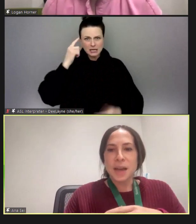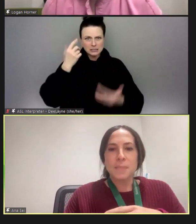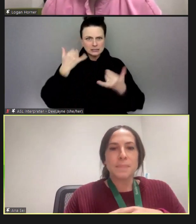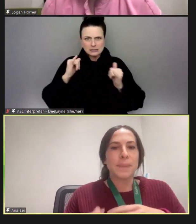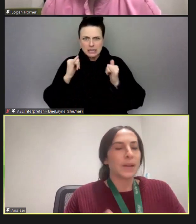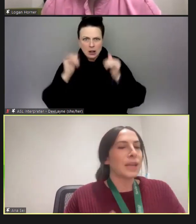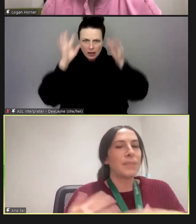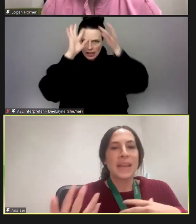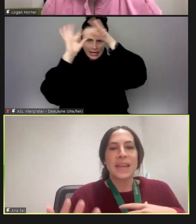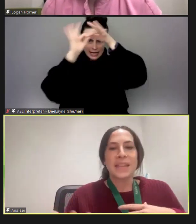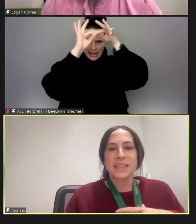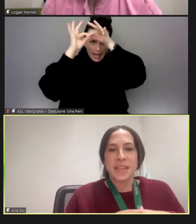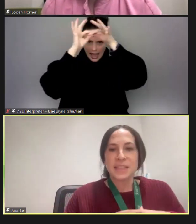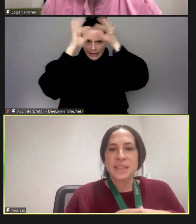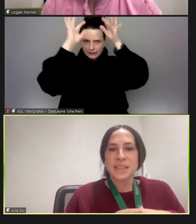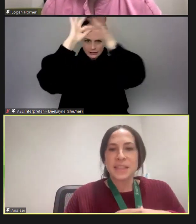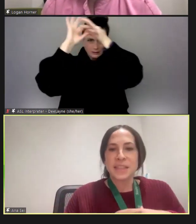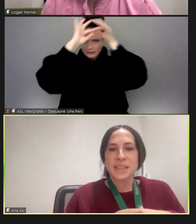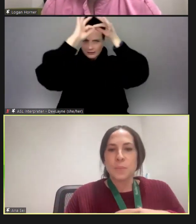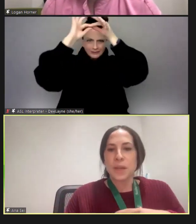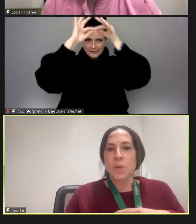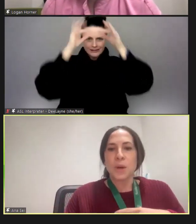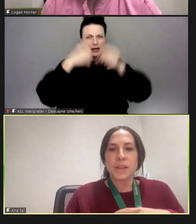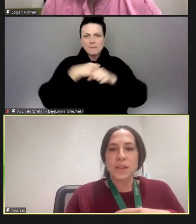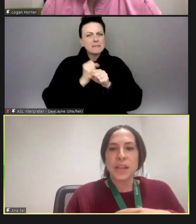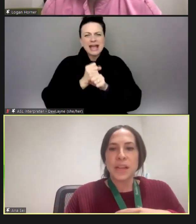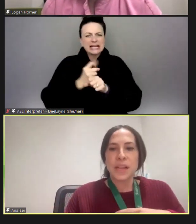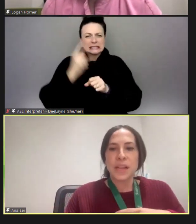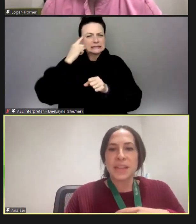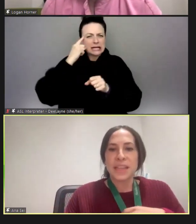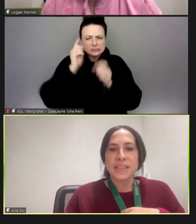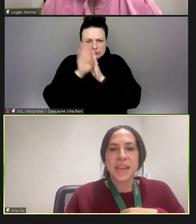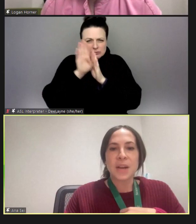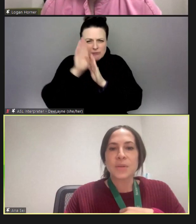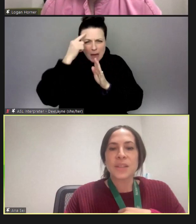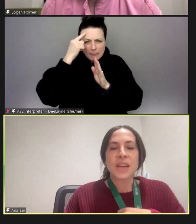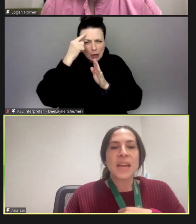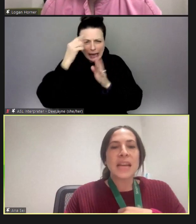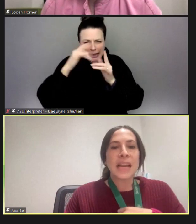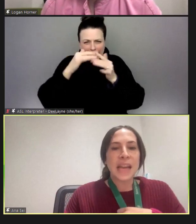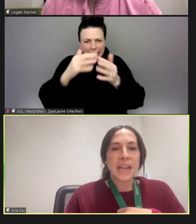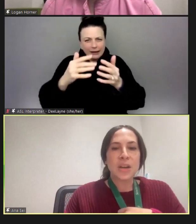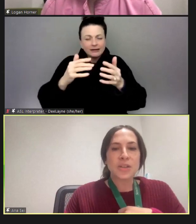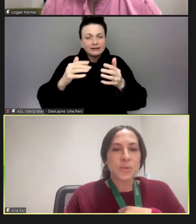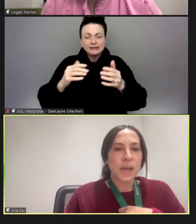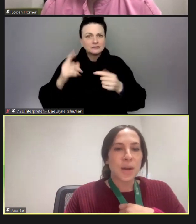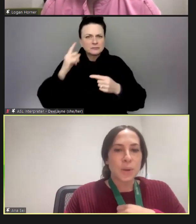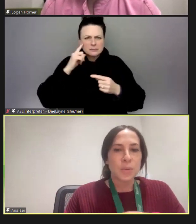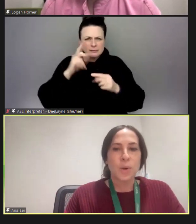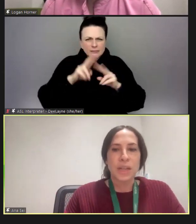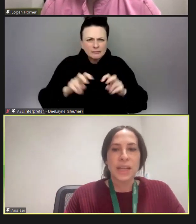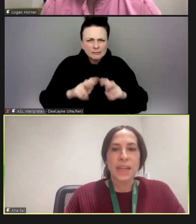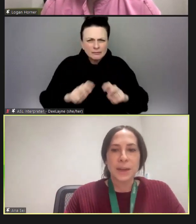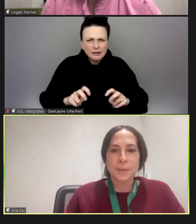um barely making sense of you know what they're hearing and these sounds cannot